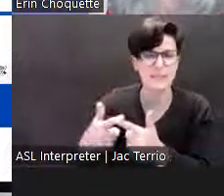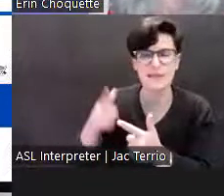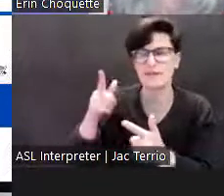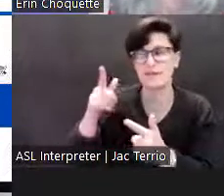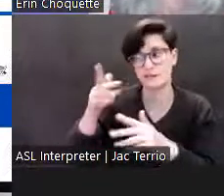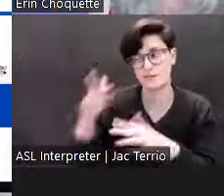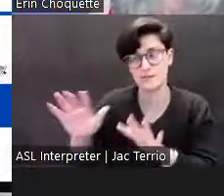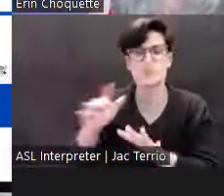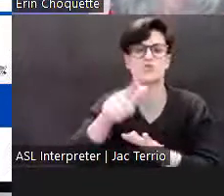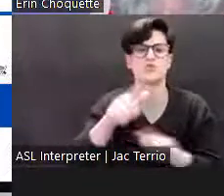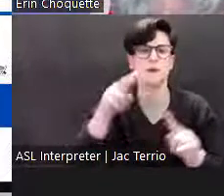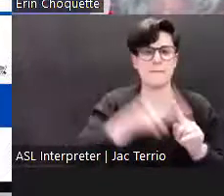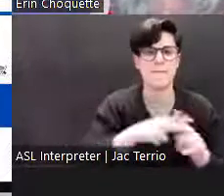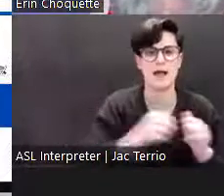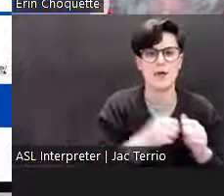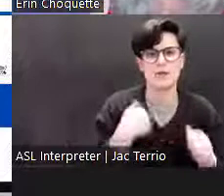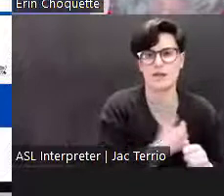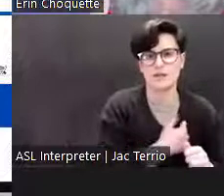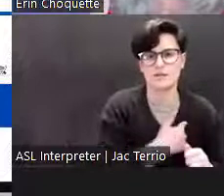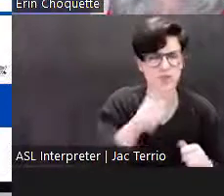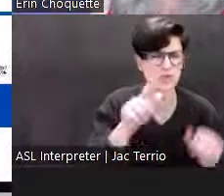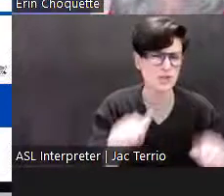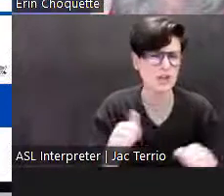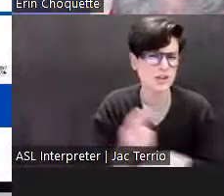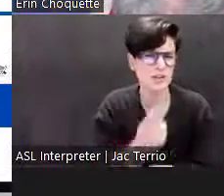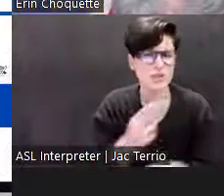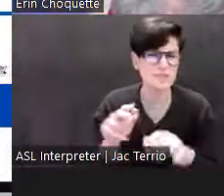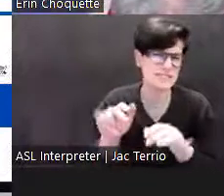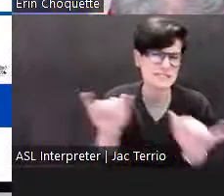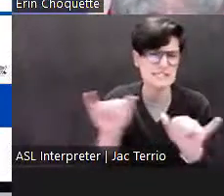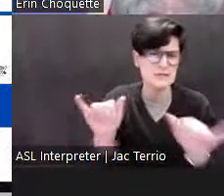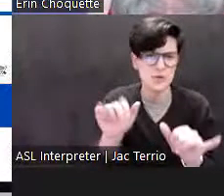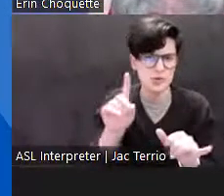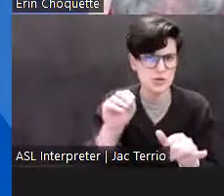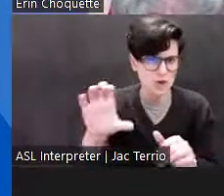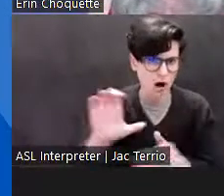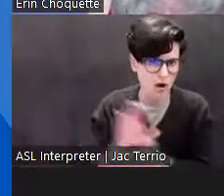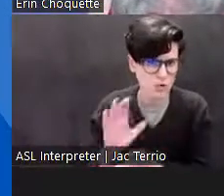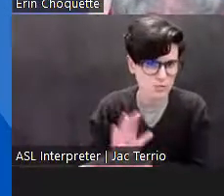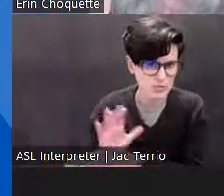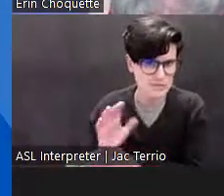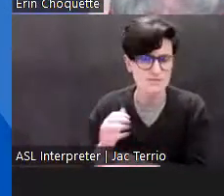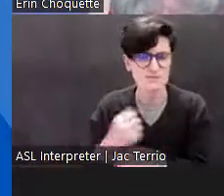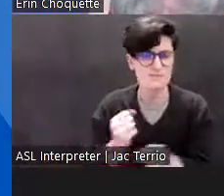you can use some of the same documents to make it easier i'm going to skip through the